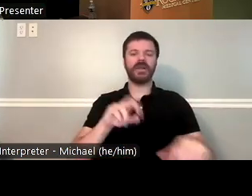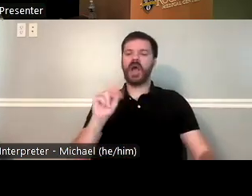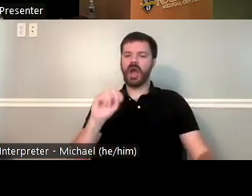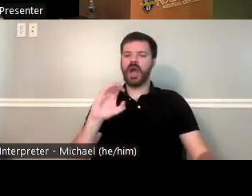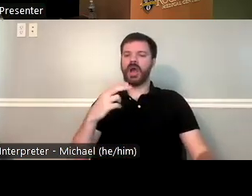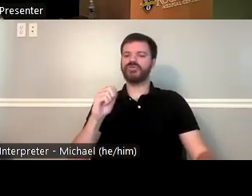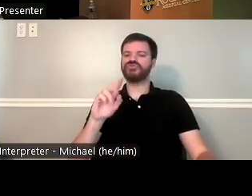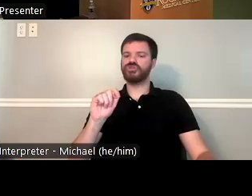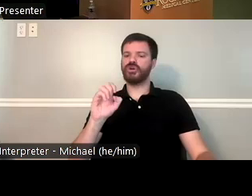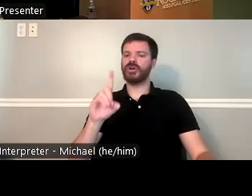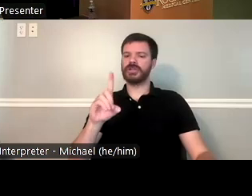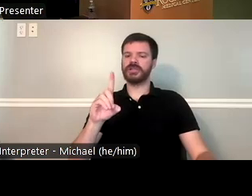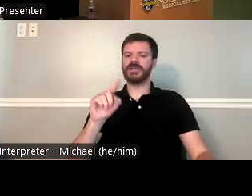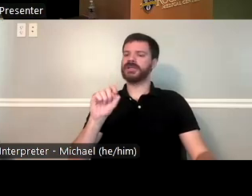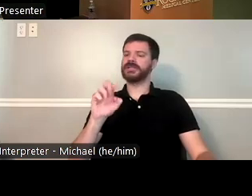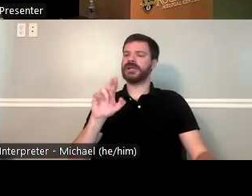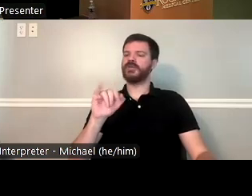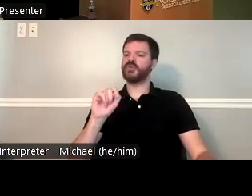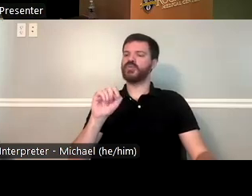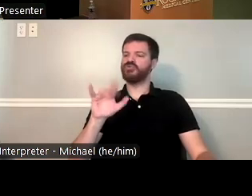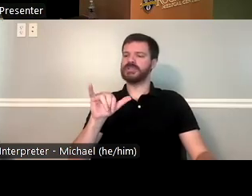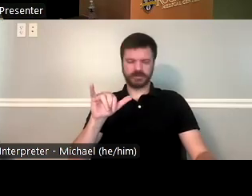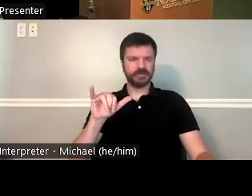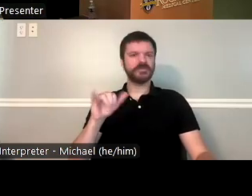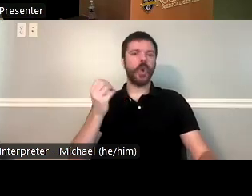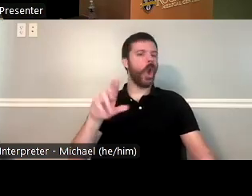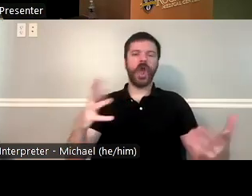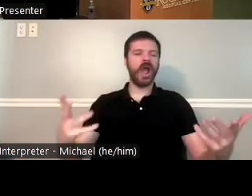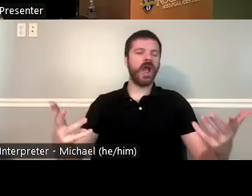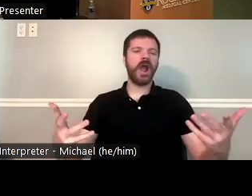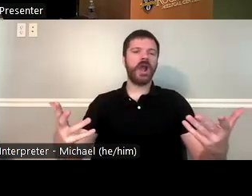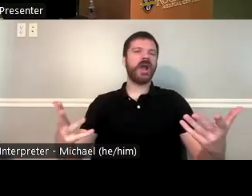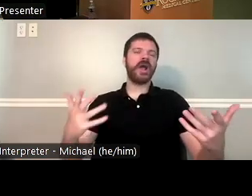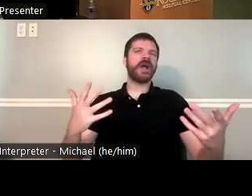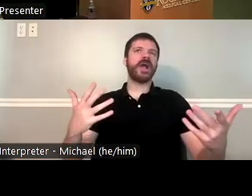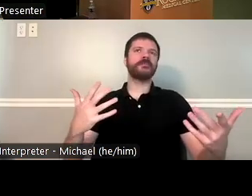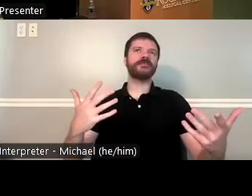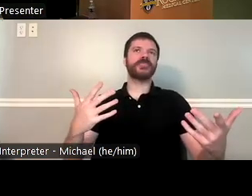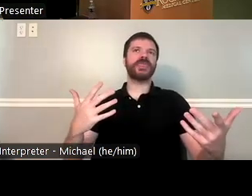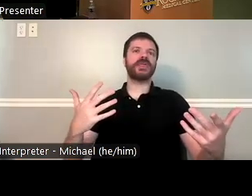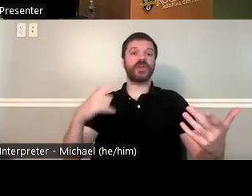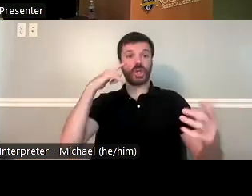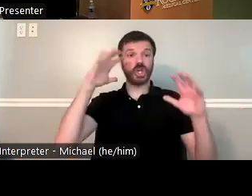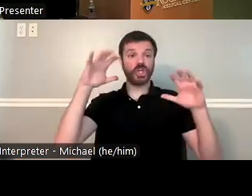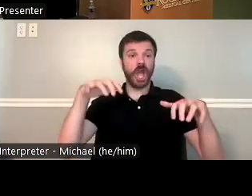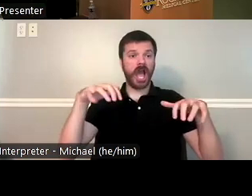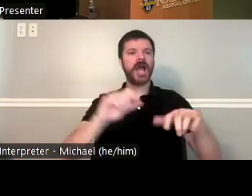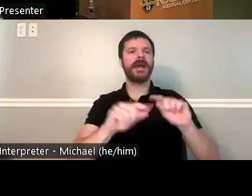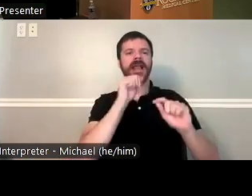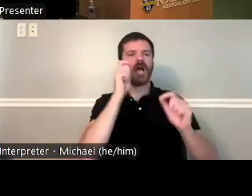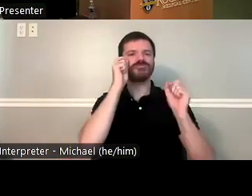uh or this is uh uh it's it's it's it's what is it shocking but not surprising because we're living